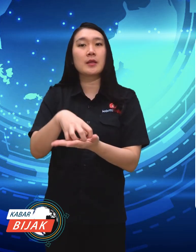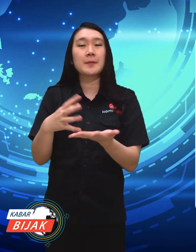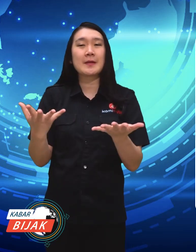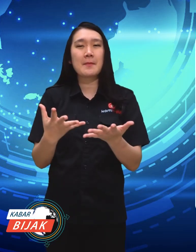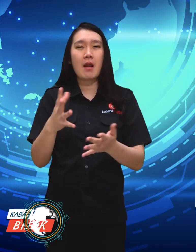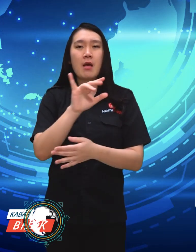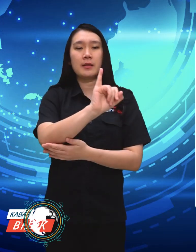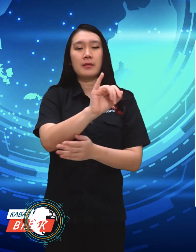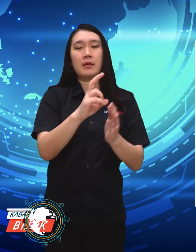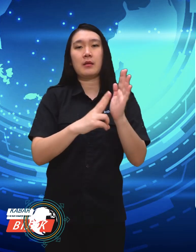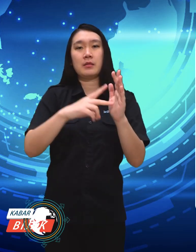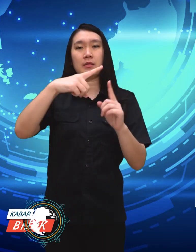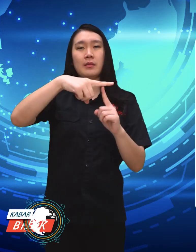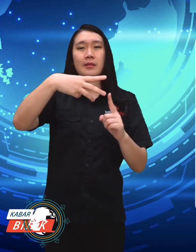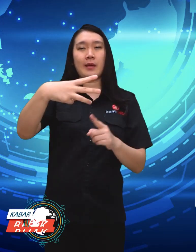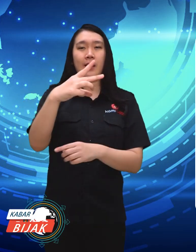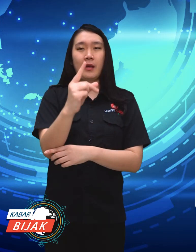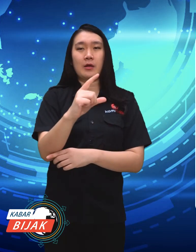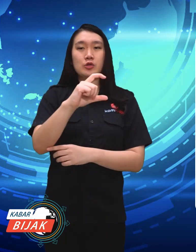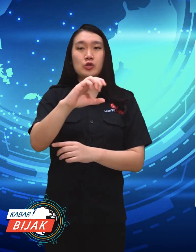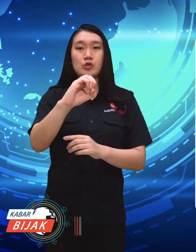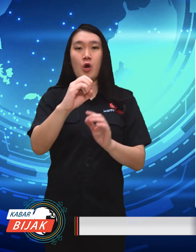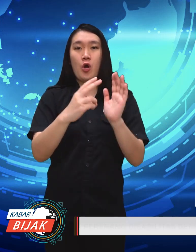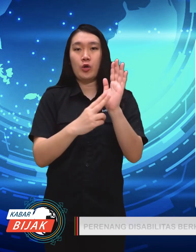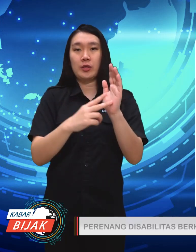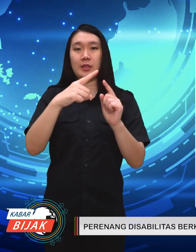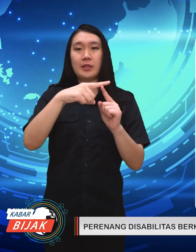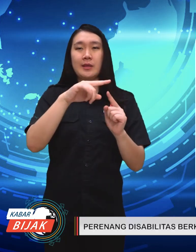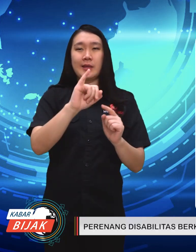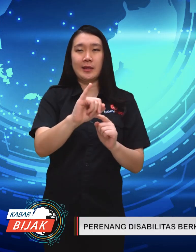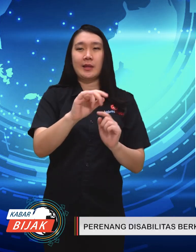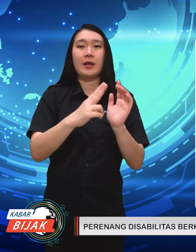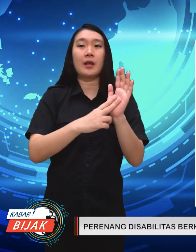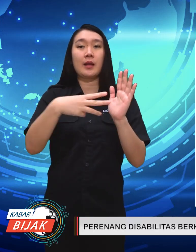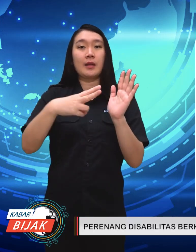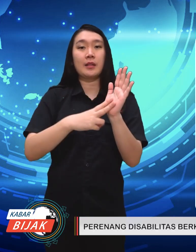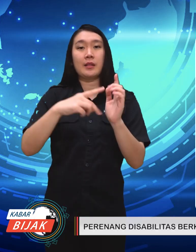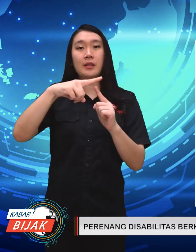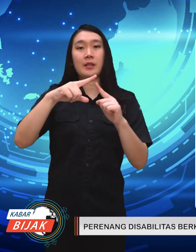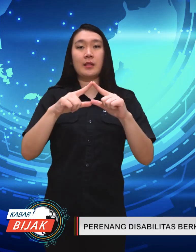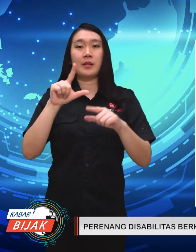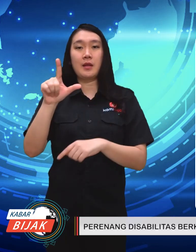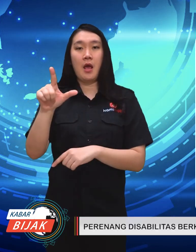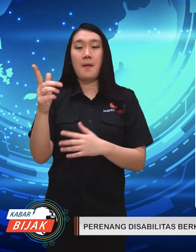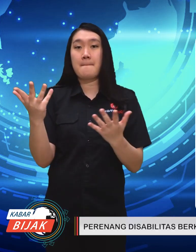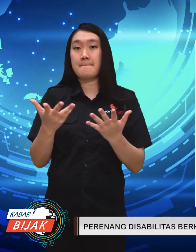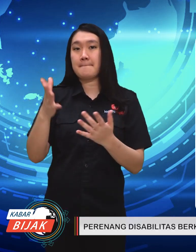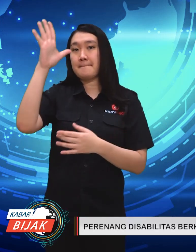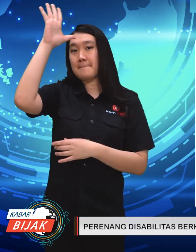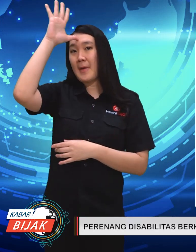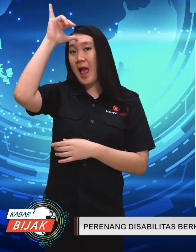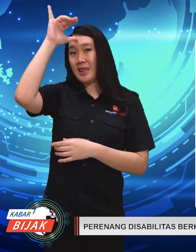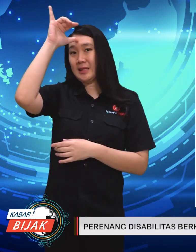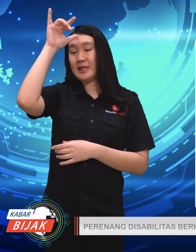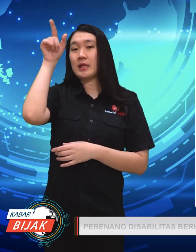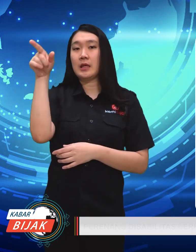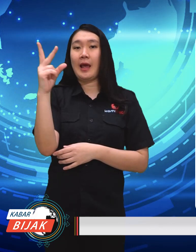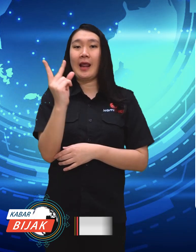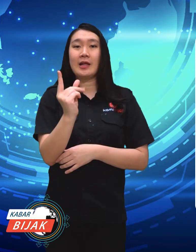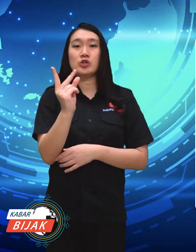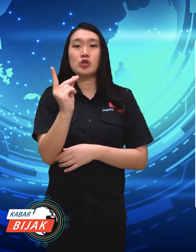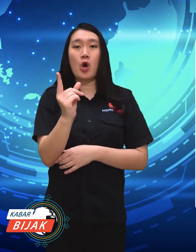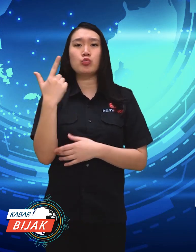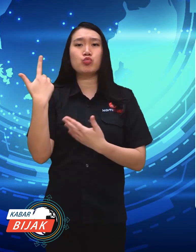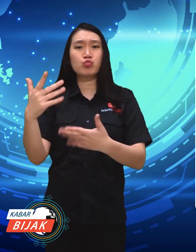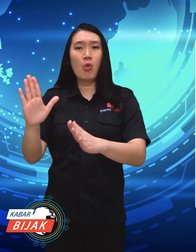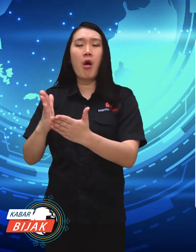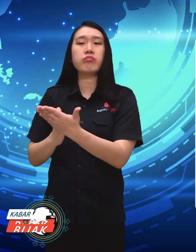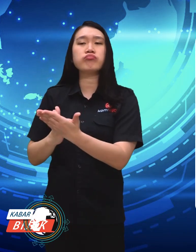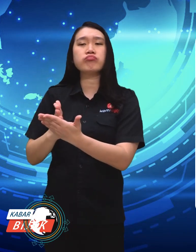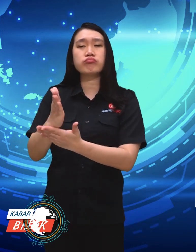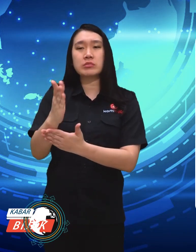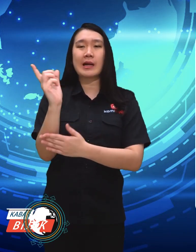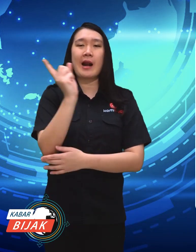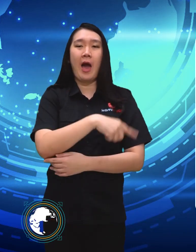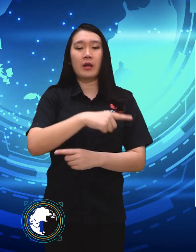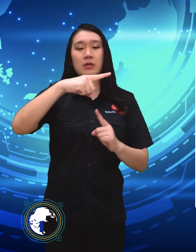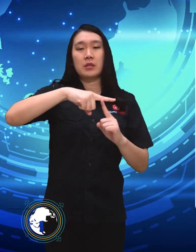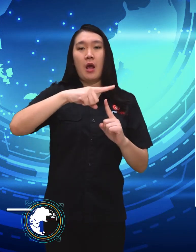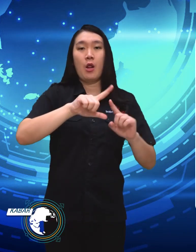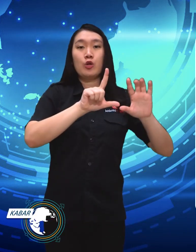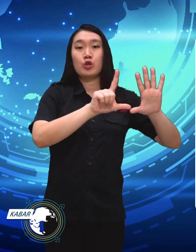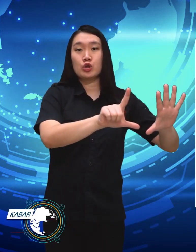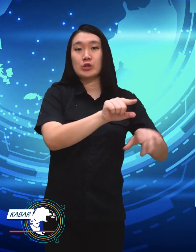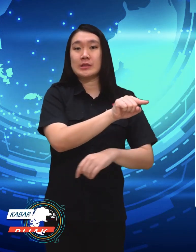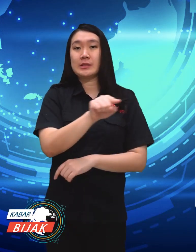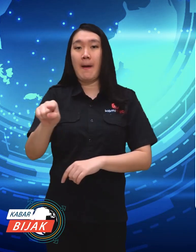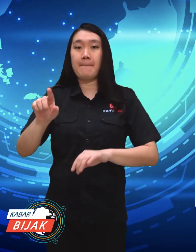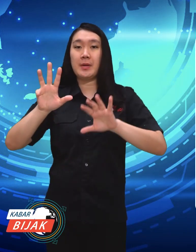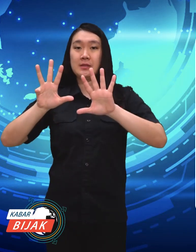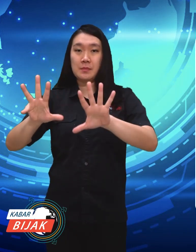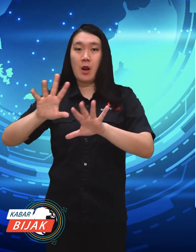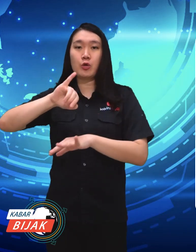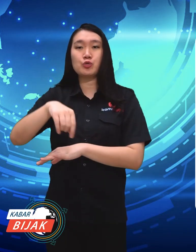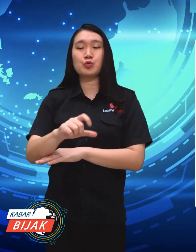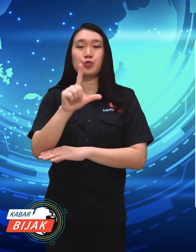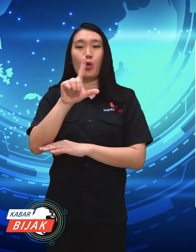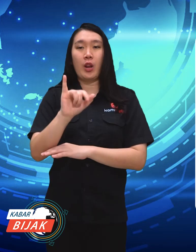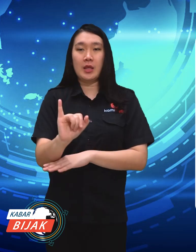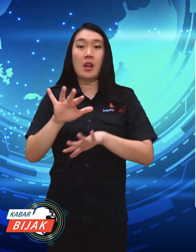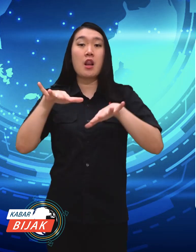which took place from July 7-9 then at the Intercontinental Bali Resort